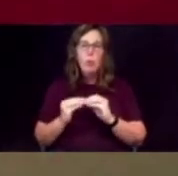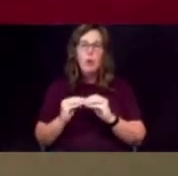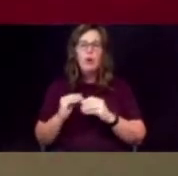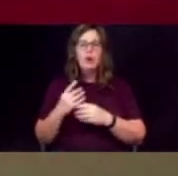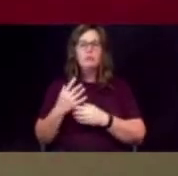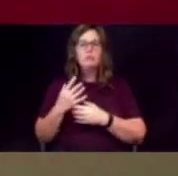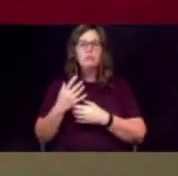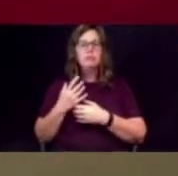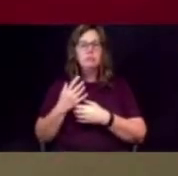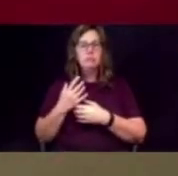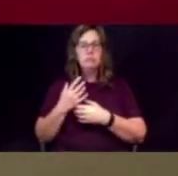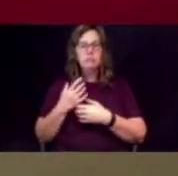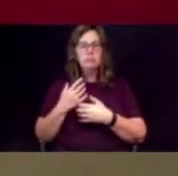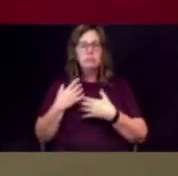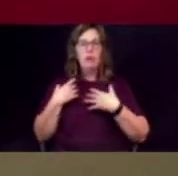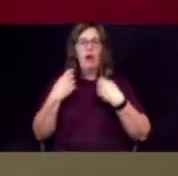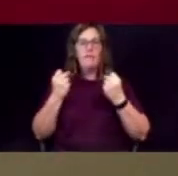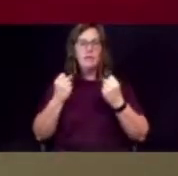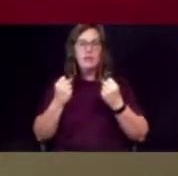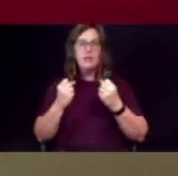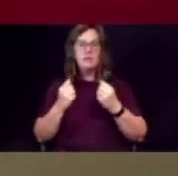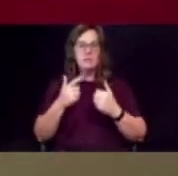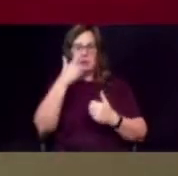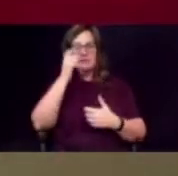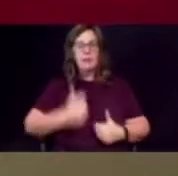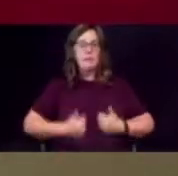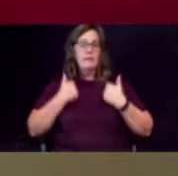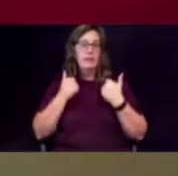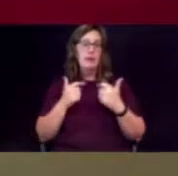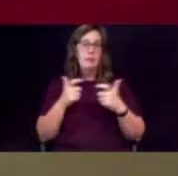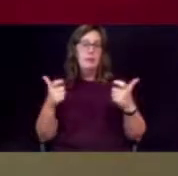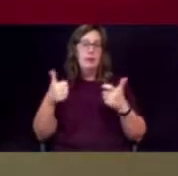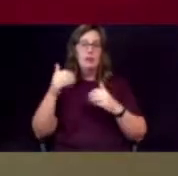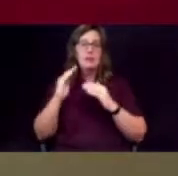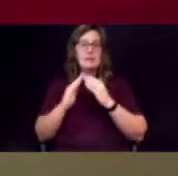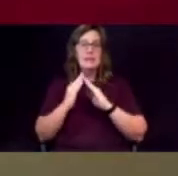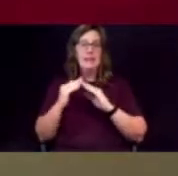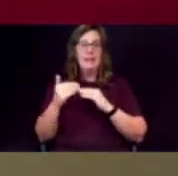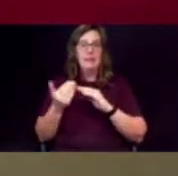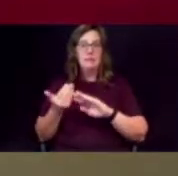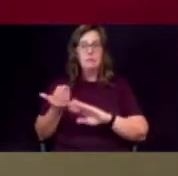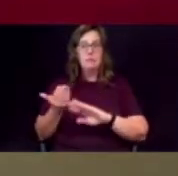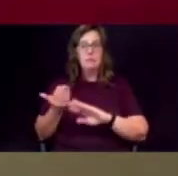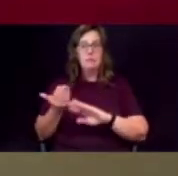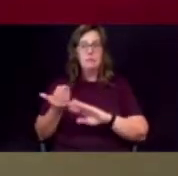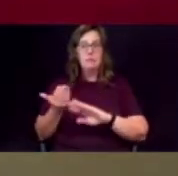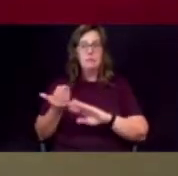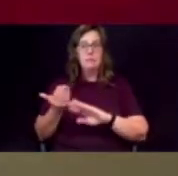a larger city than i have ever had before uh so that has brought up a lot of things to me but